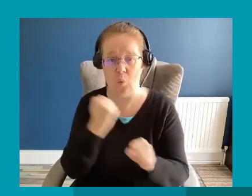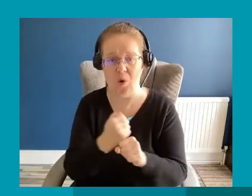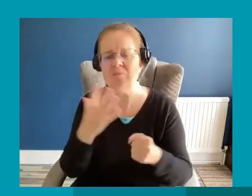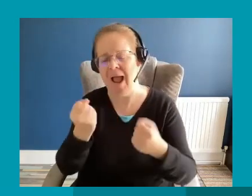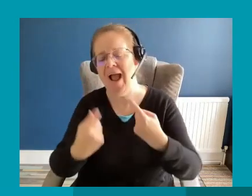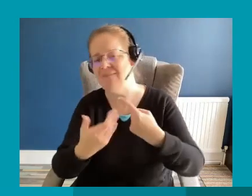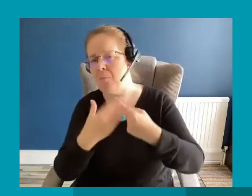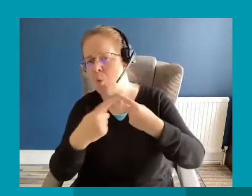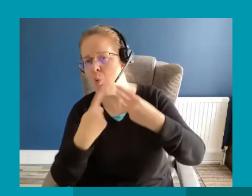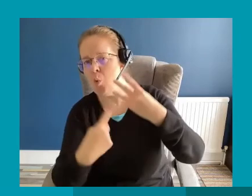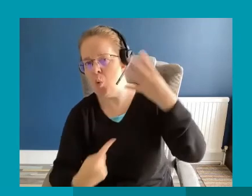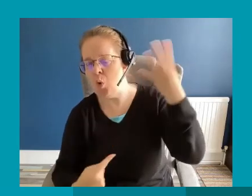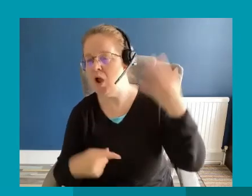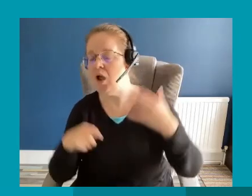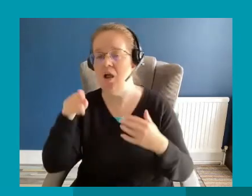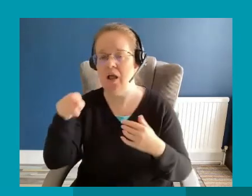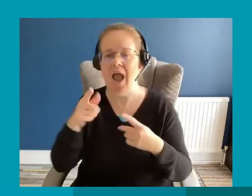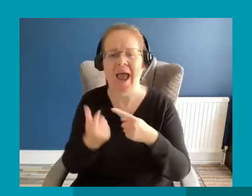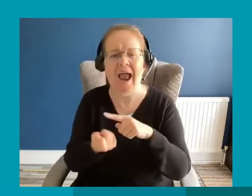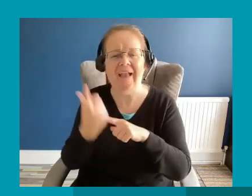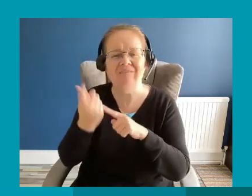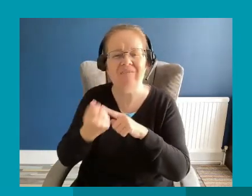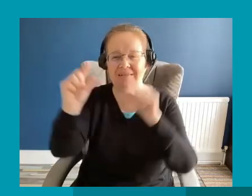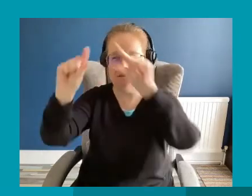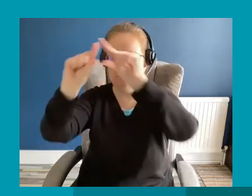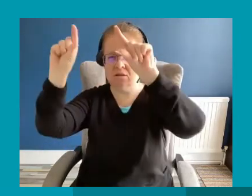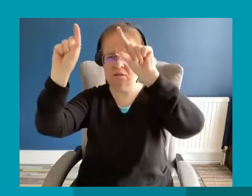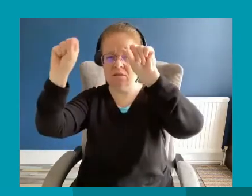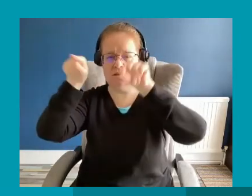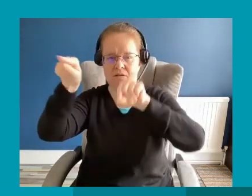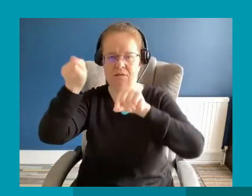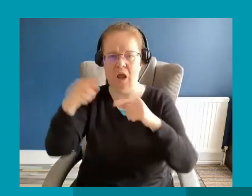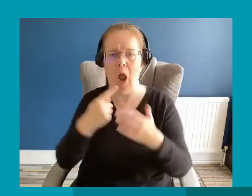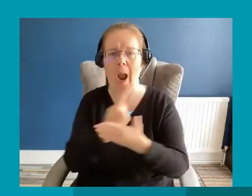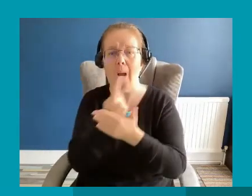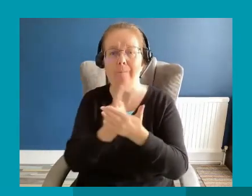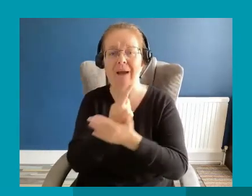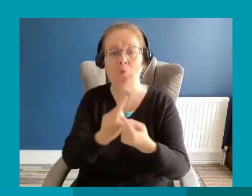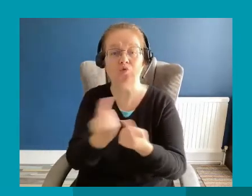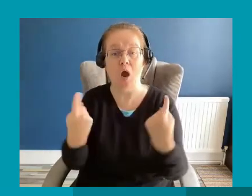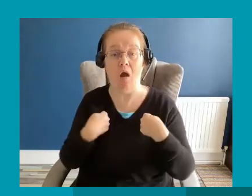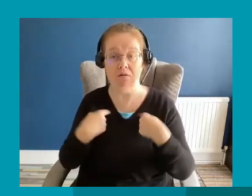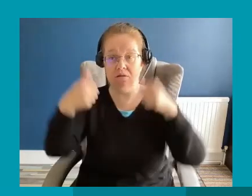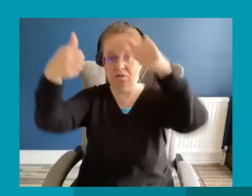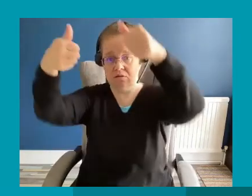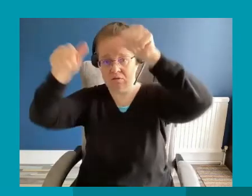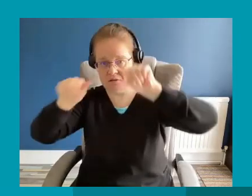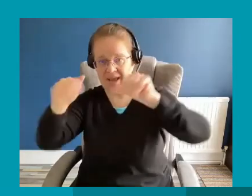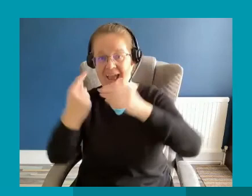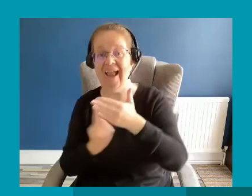Please go to the events section in the about us section of Evenbreak website. I hope that makes sense.